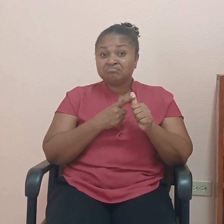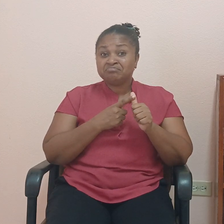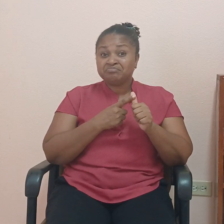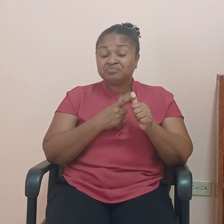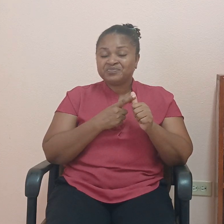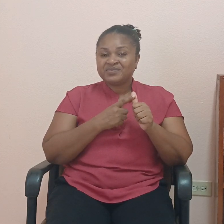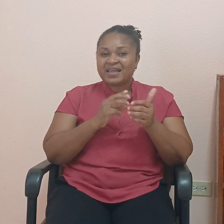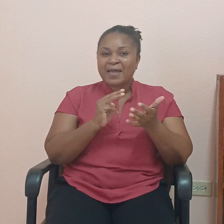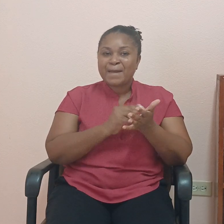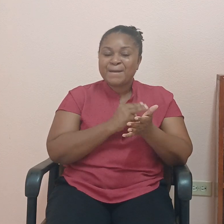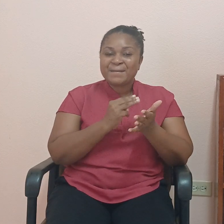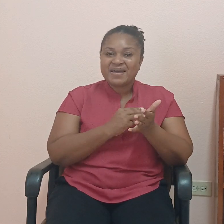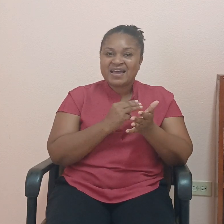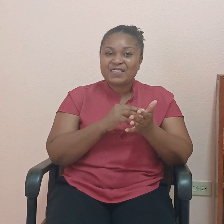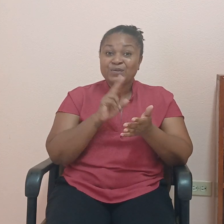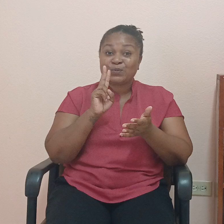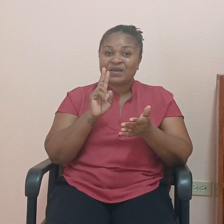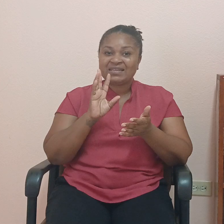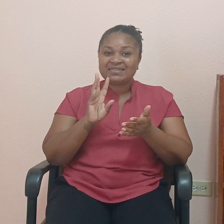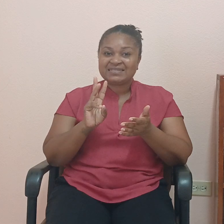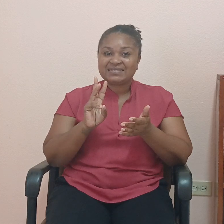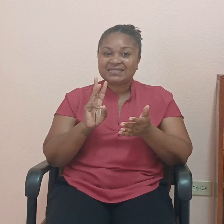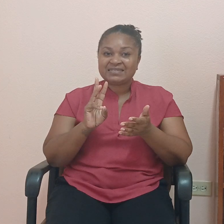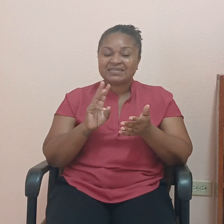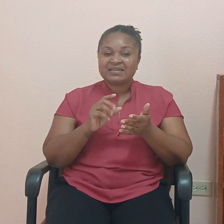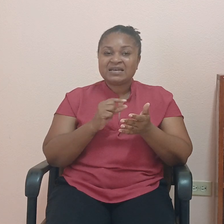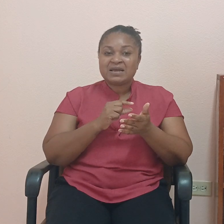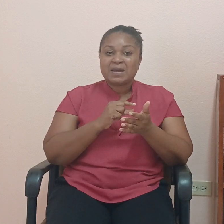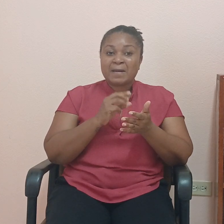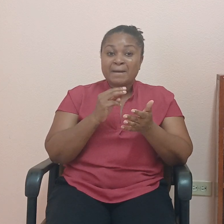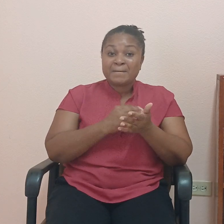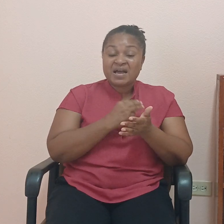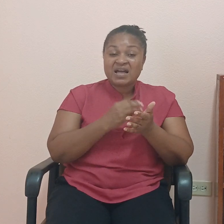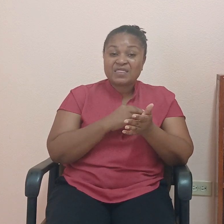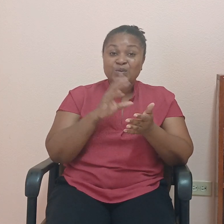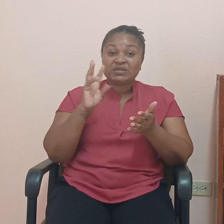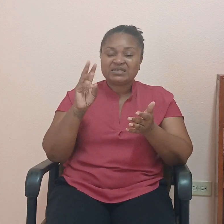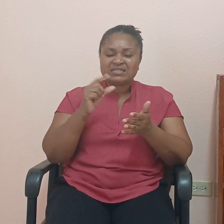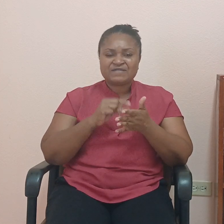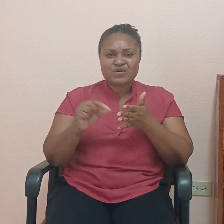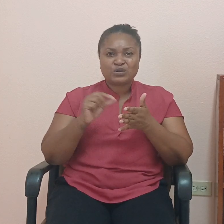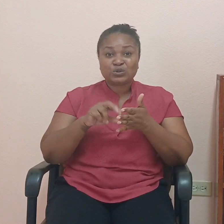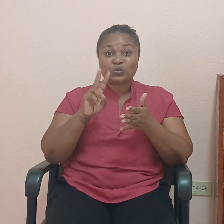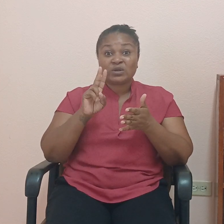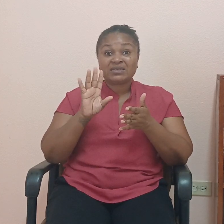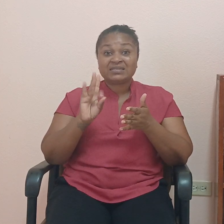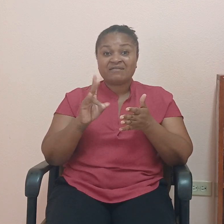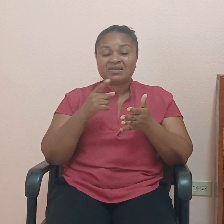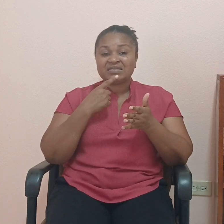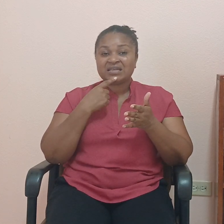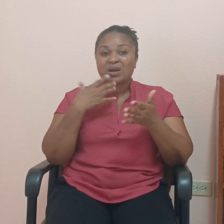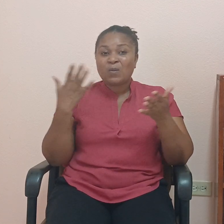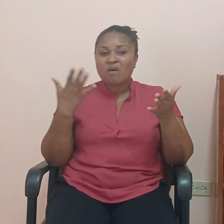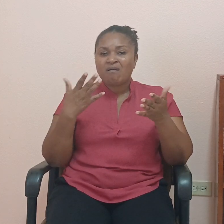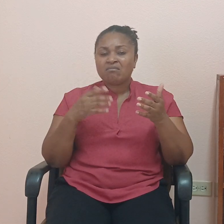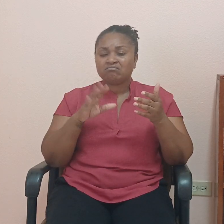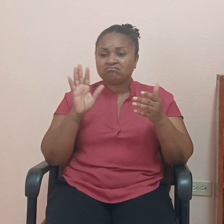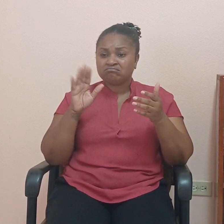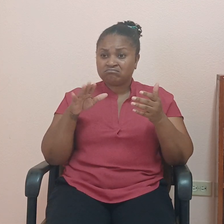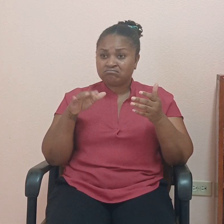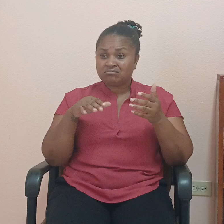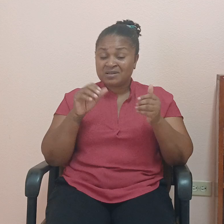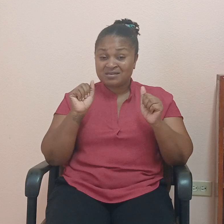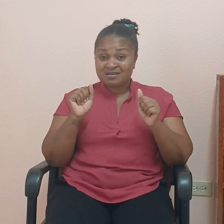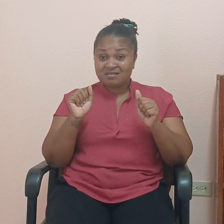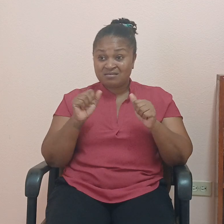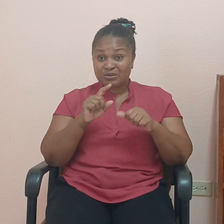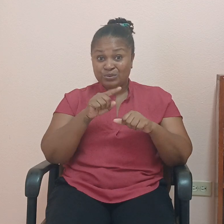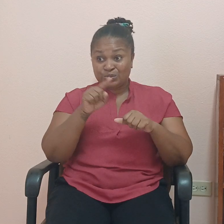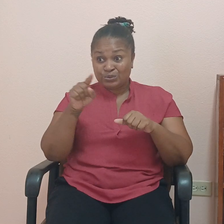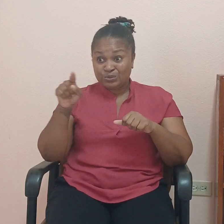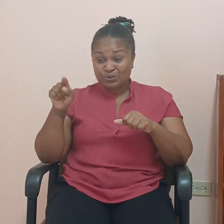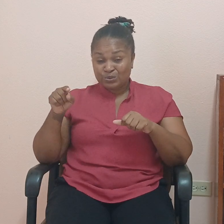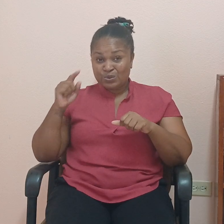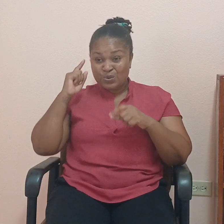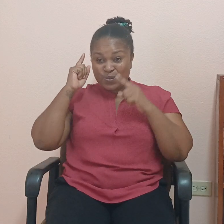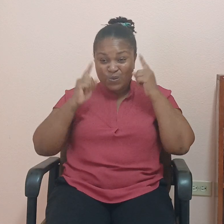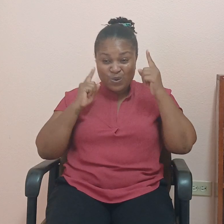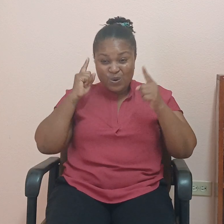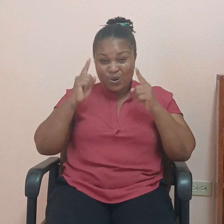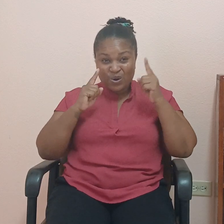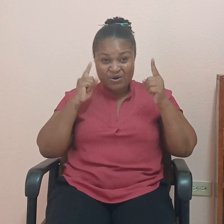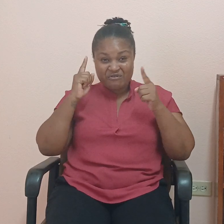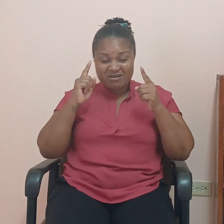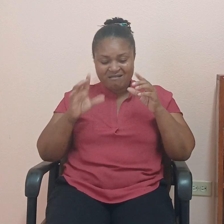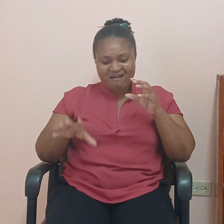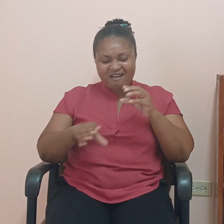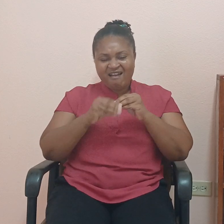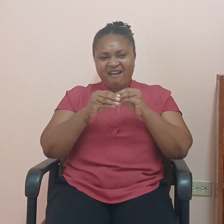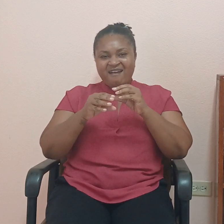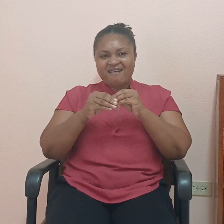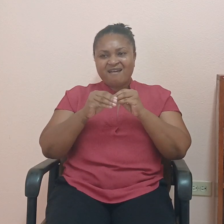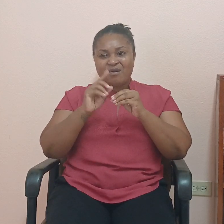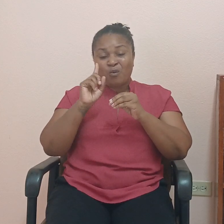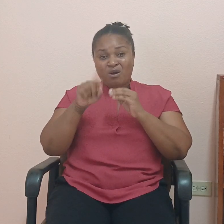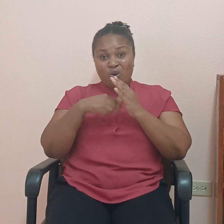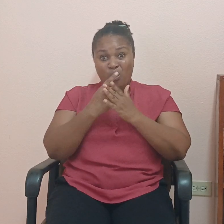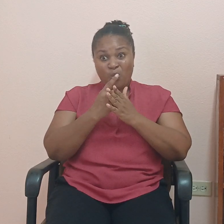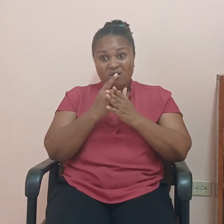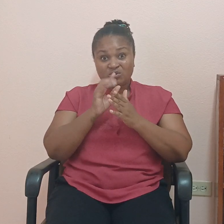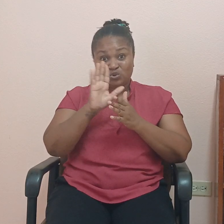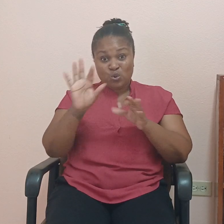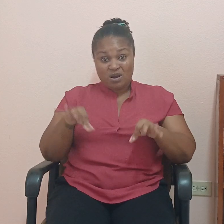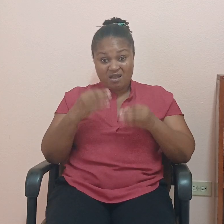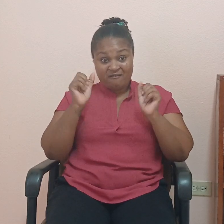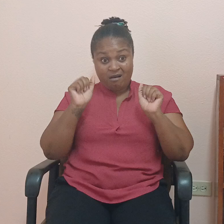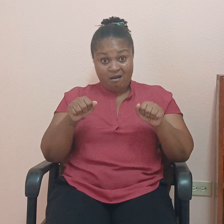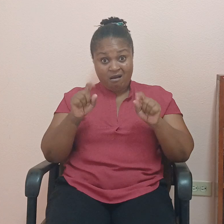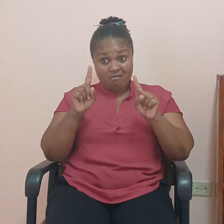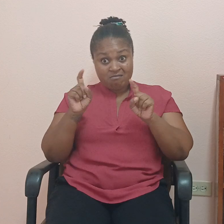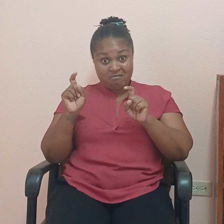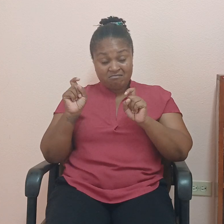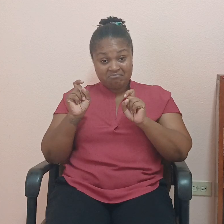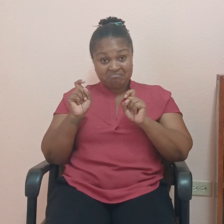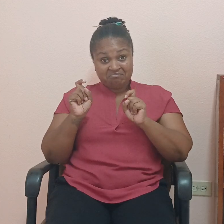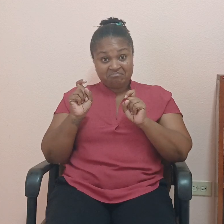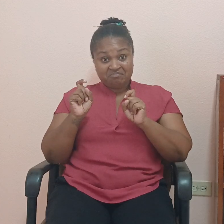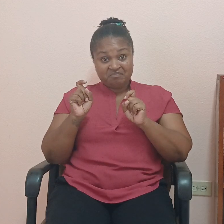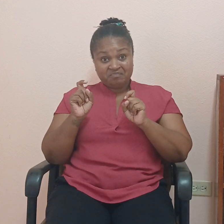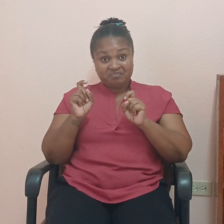27 – CAN ANYONE OF YOU BY WORRING ADD A SINGLE HOUR TO YOUR LIFE.